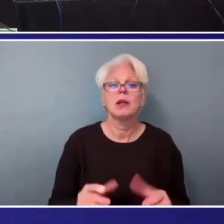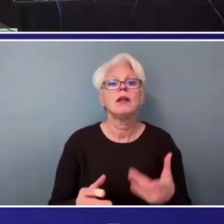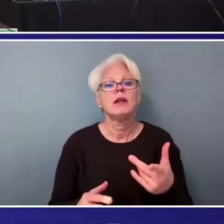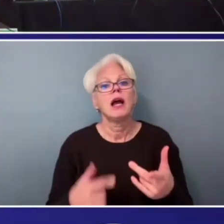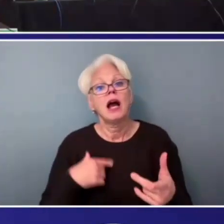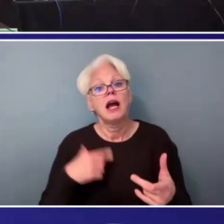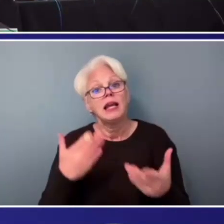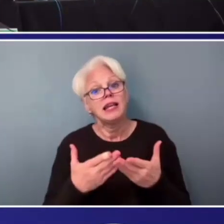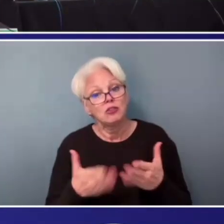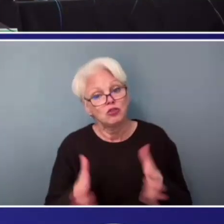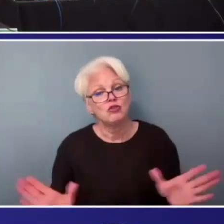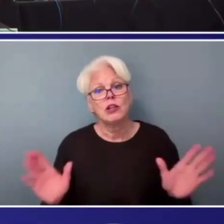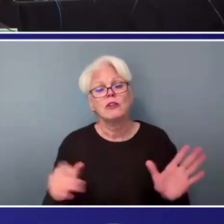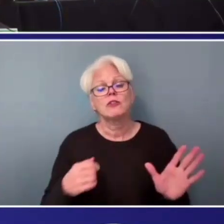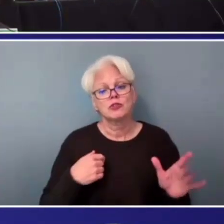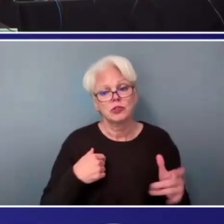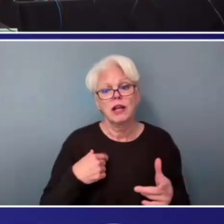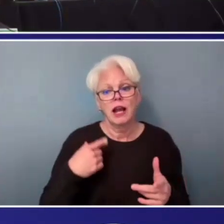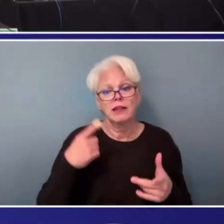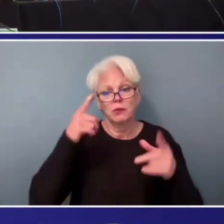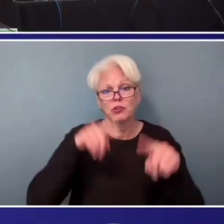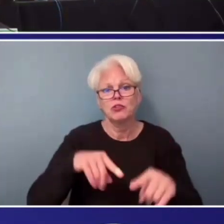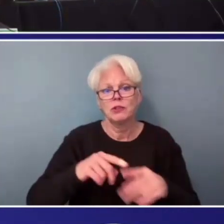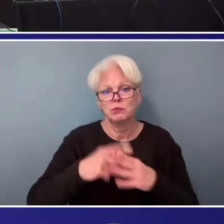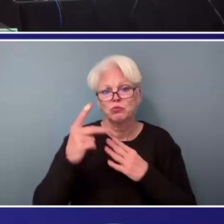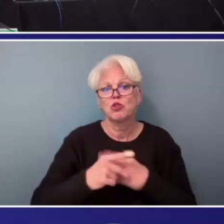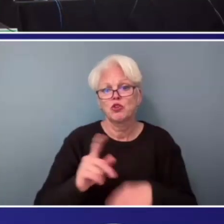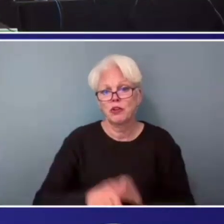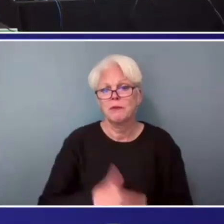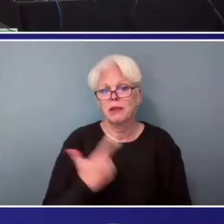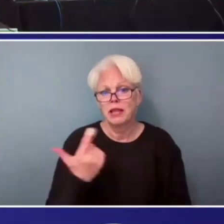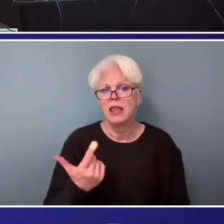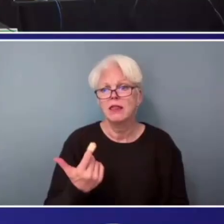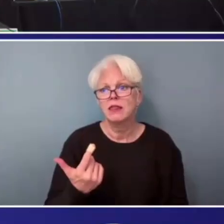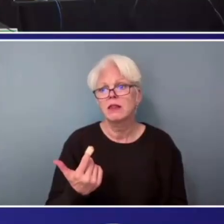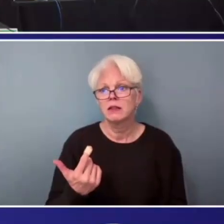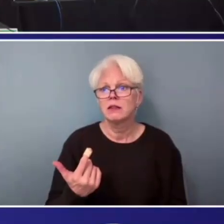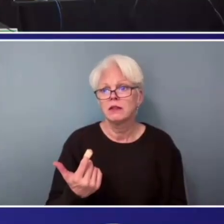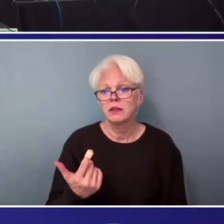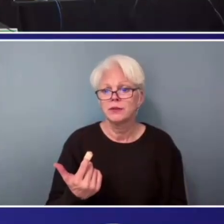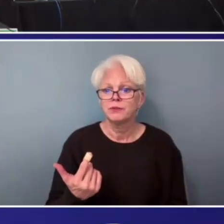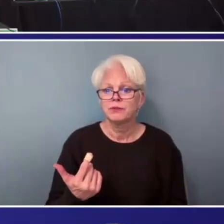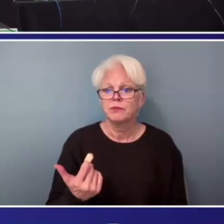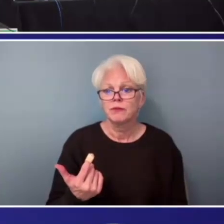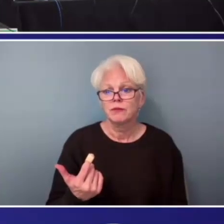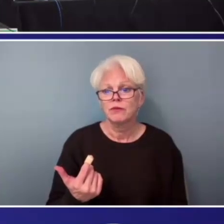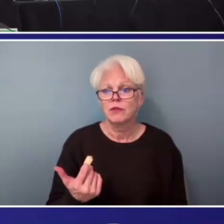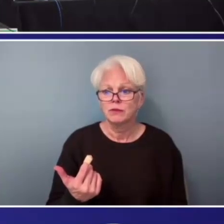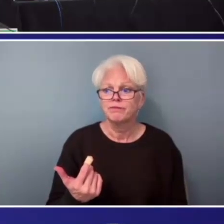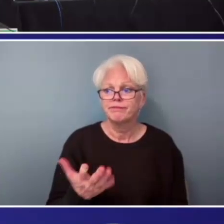a program length dimension to this because